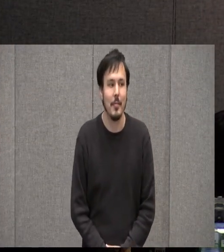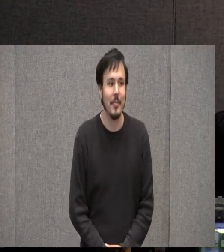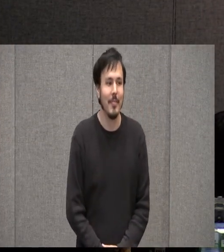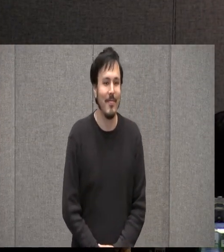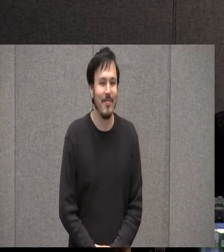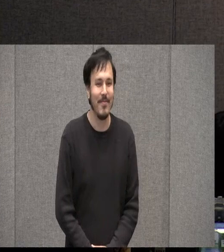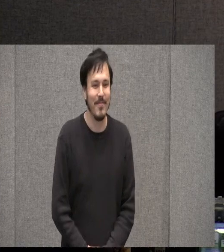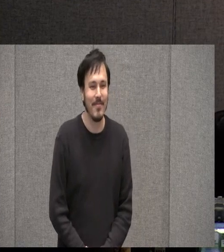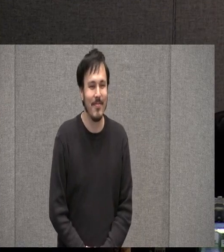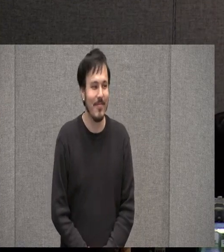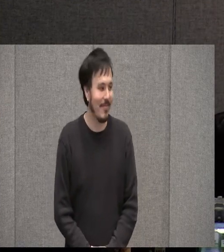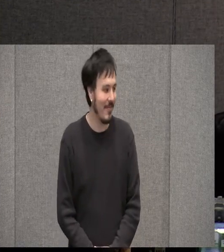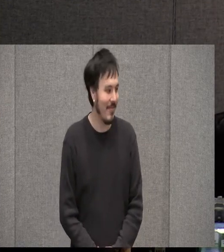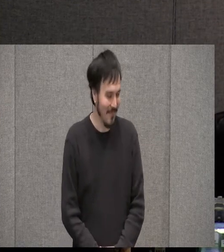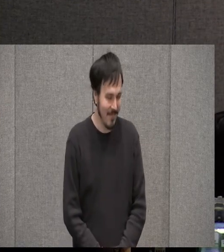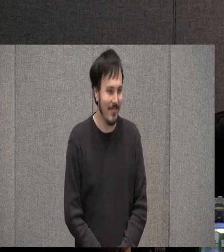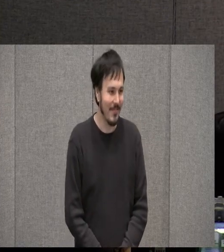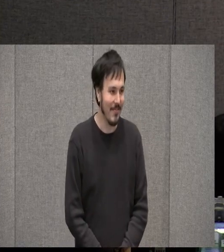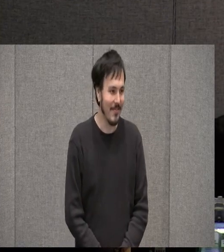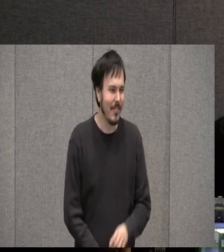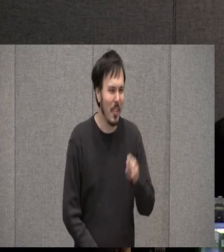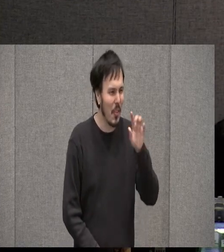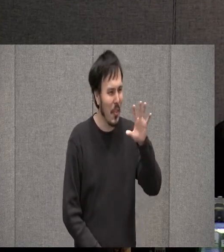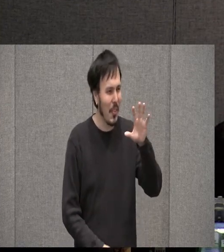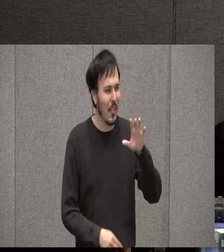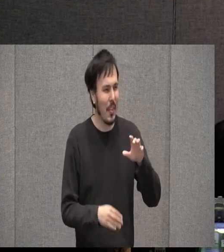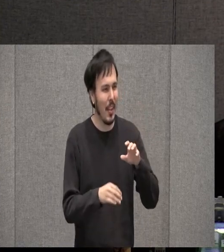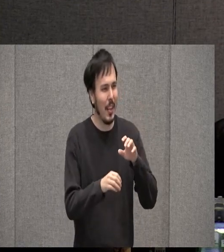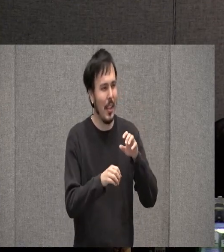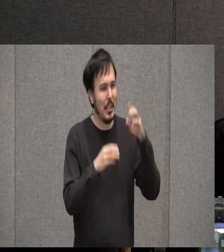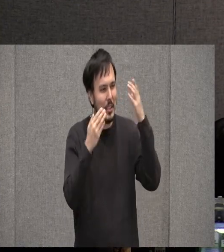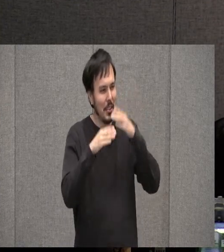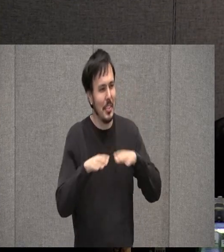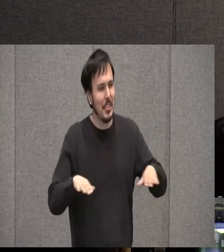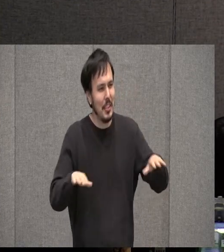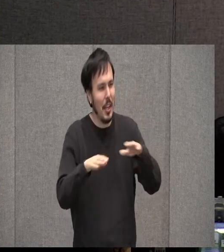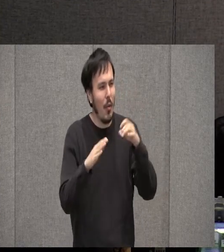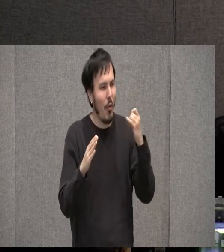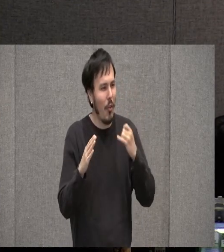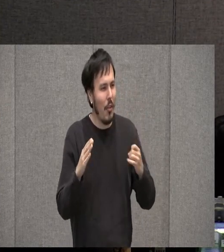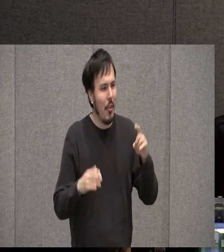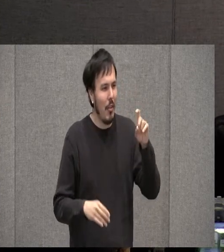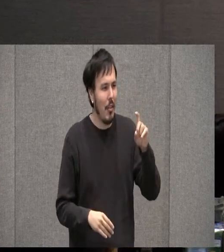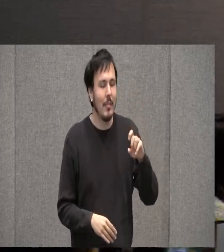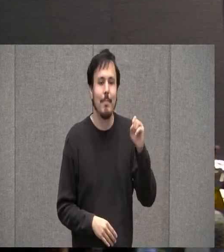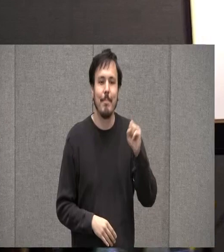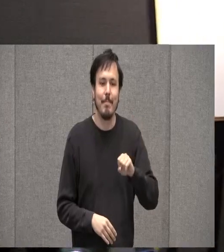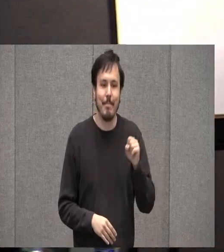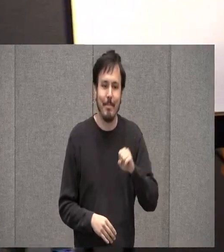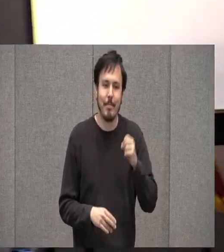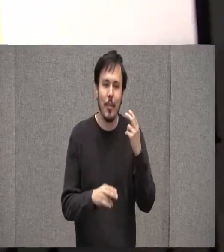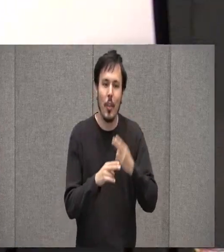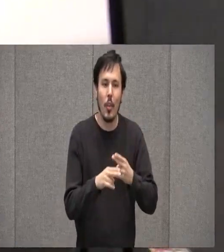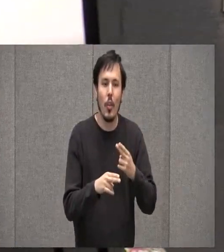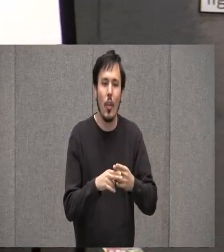[Ms Potter] Are those your shadow arts that you're putting up? [Mrs Rudd] Yes, this is an example of what we're doing. This is called shadow drawing.